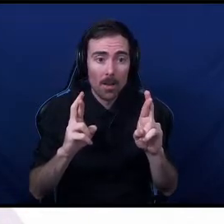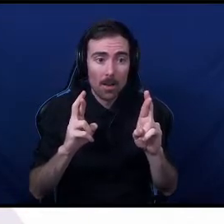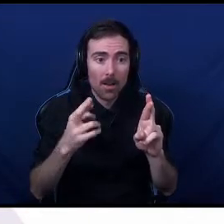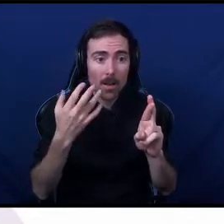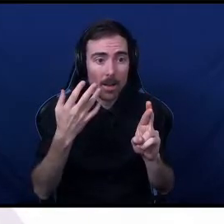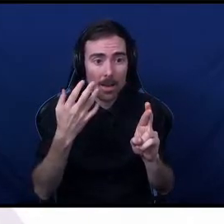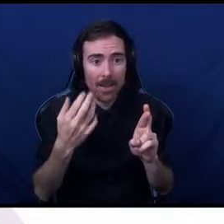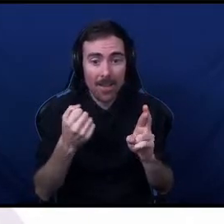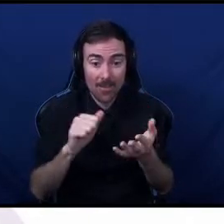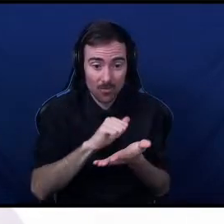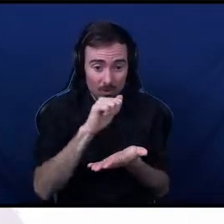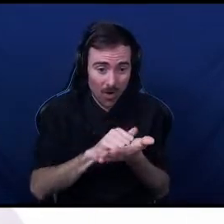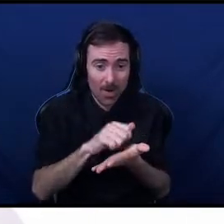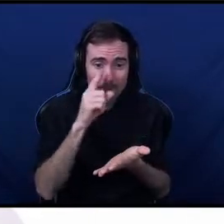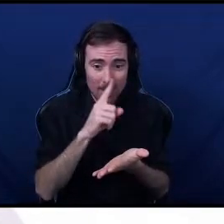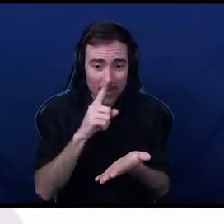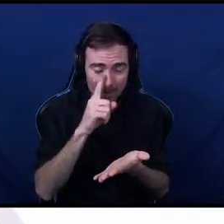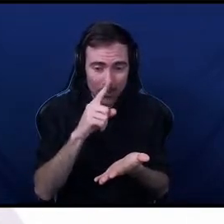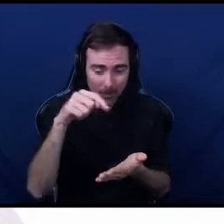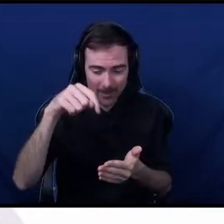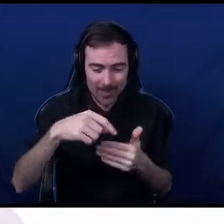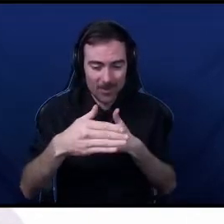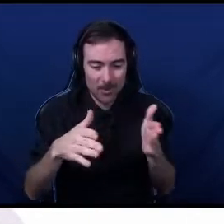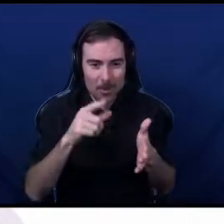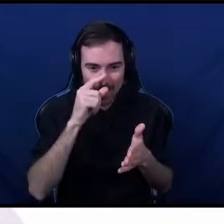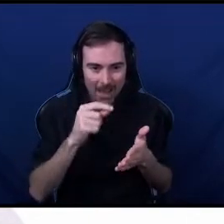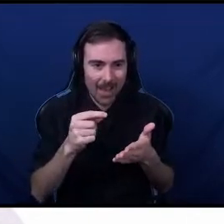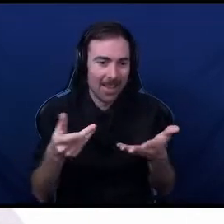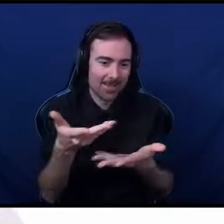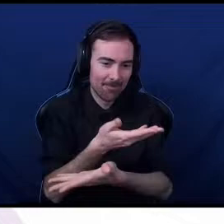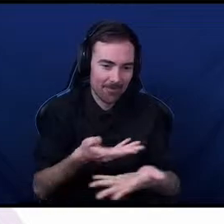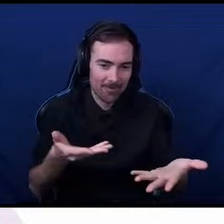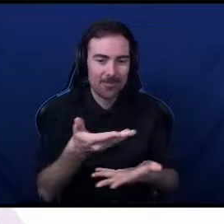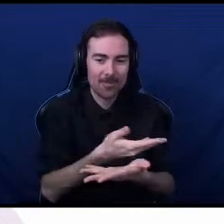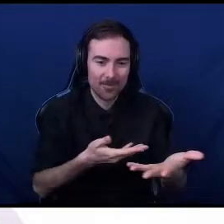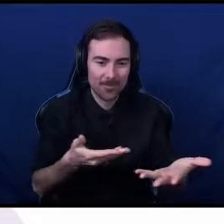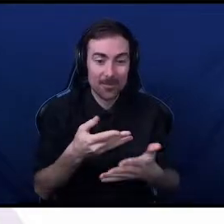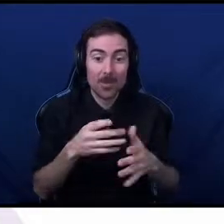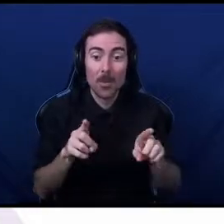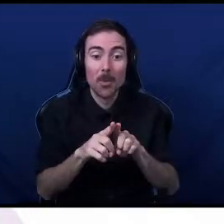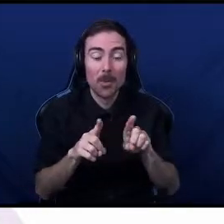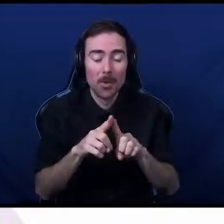people in this room to have this conversation, but also some of the people that are joining us online. So you will have the